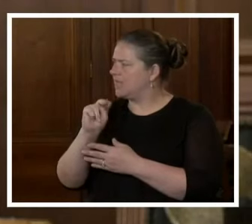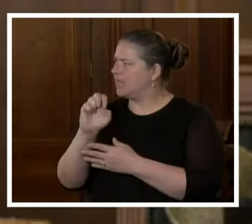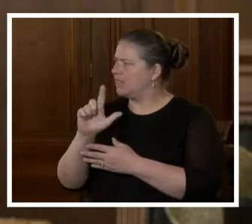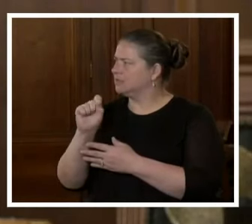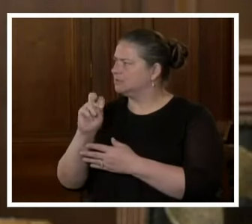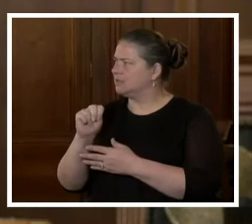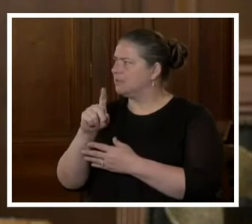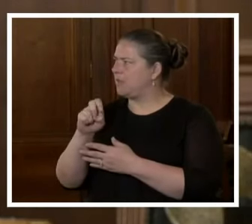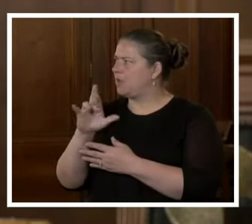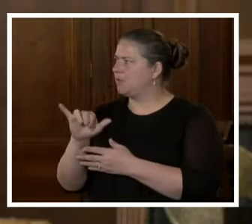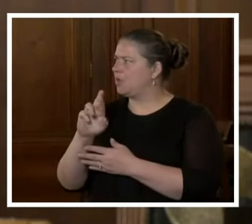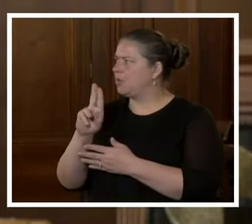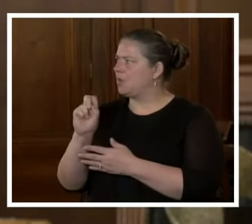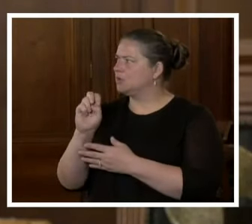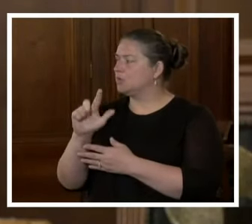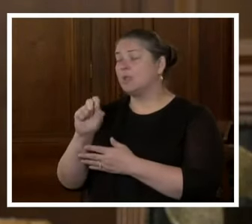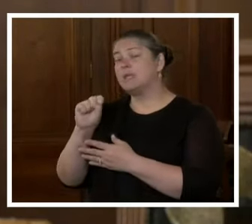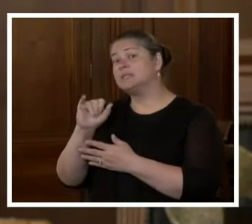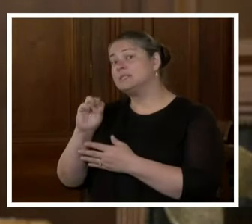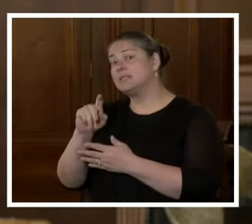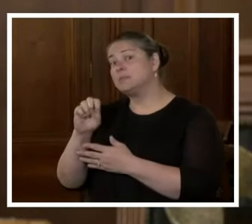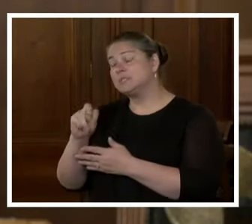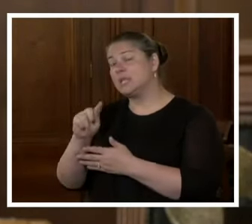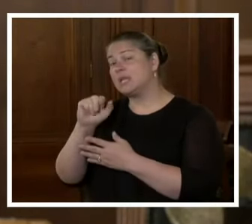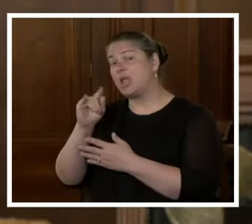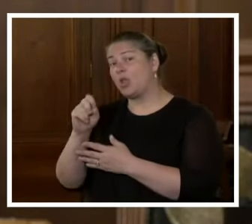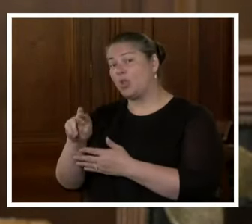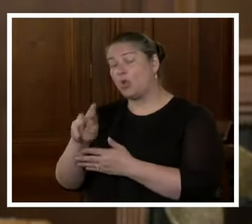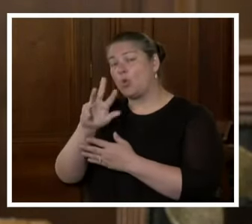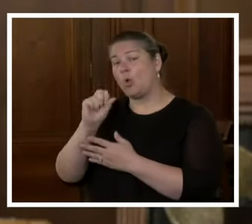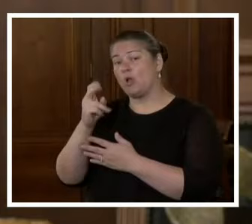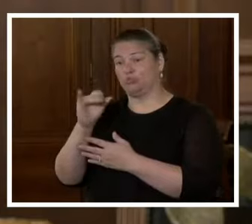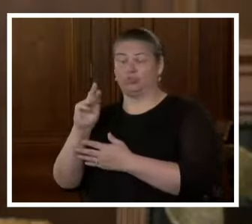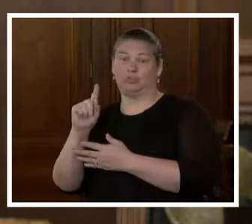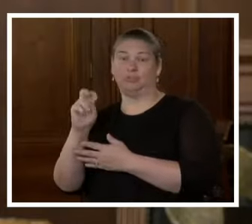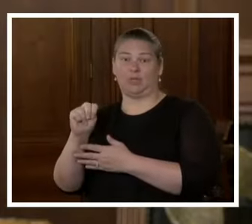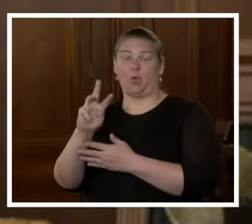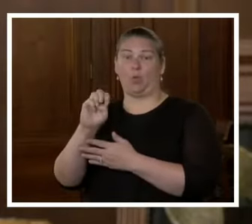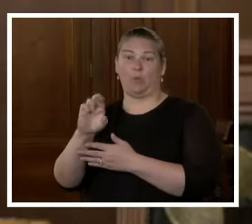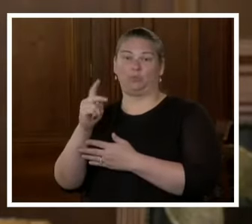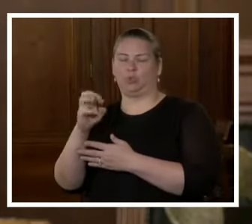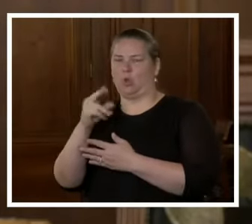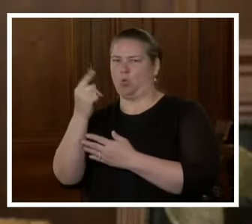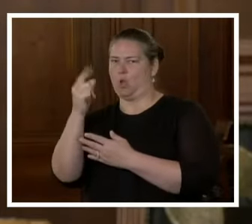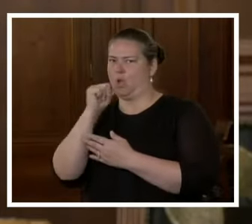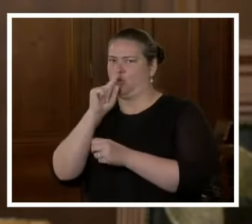FEMALE FROM EDMUNDSON. WE NEED COMPASSION NOW MORE THAN